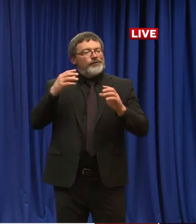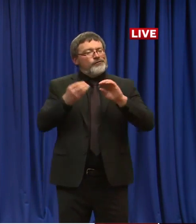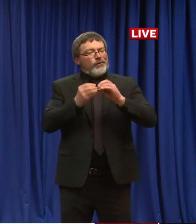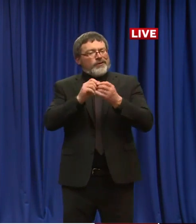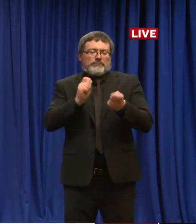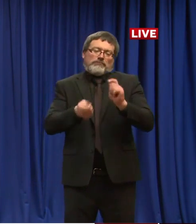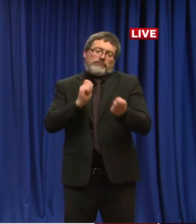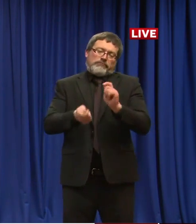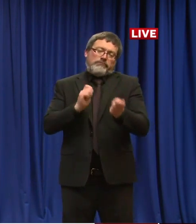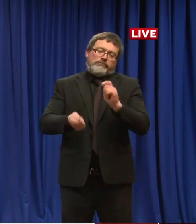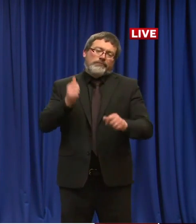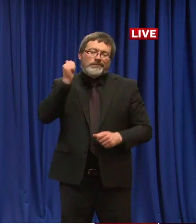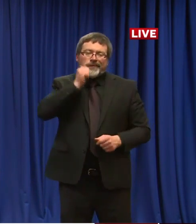A DAY TO DAY BASIS.